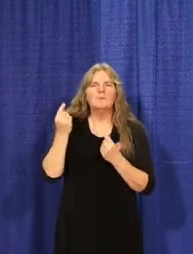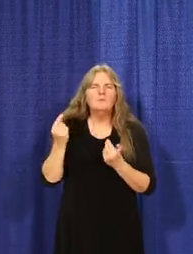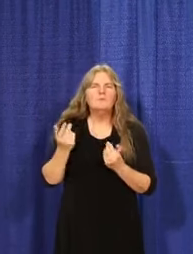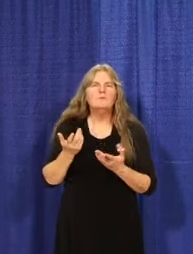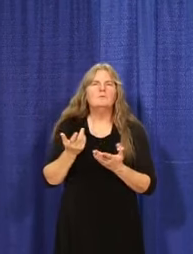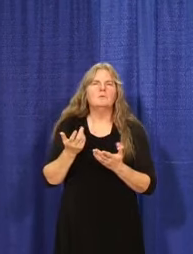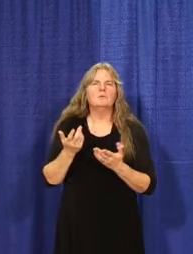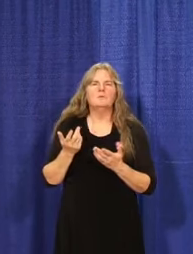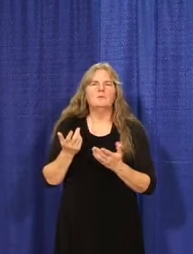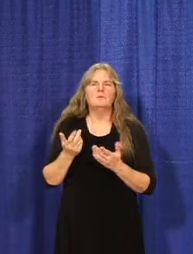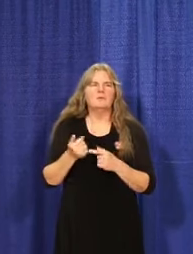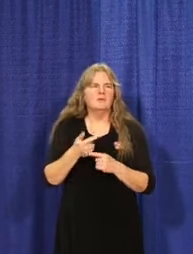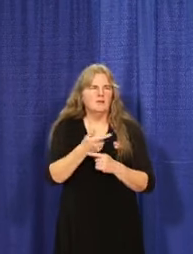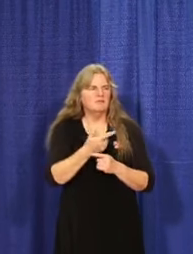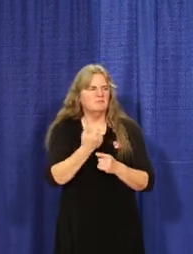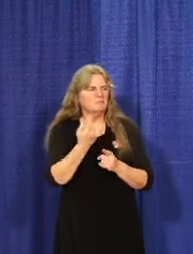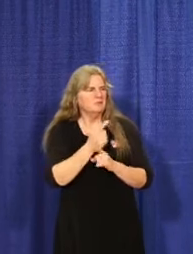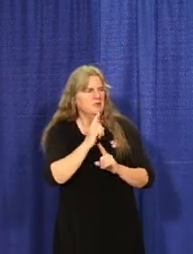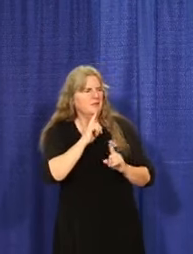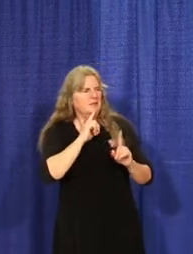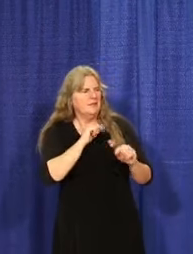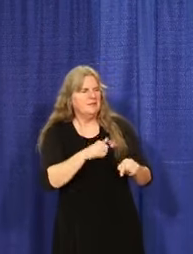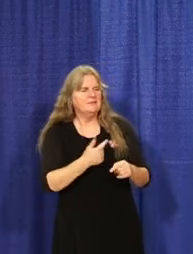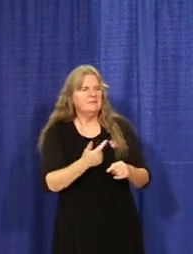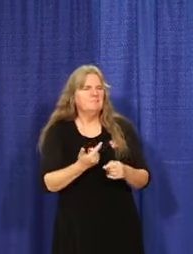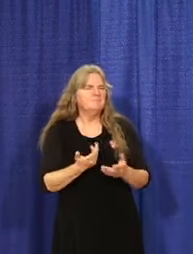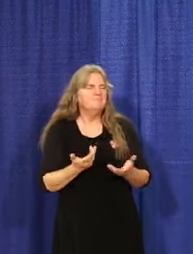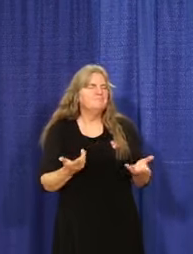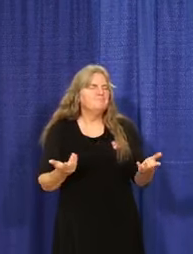it pretty succinctly. Pat: Thank you. Now to Gabrielle, Whitehorse